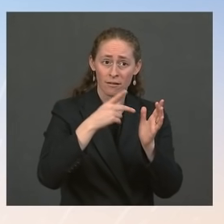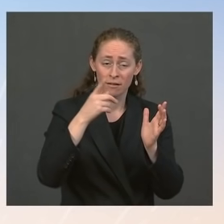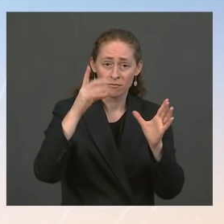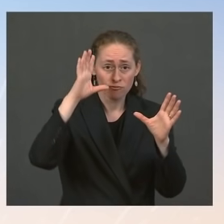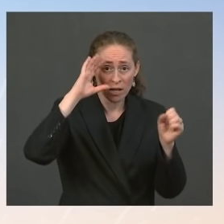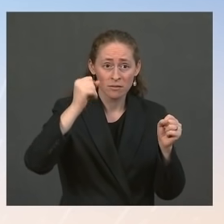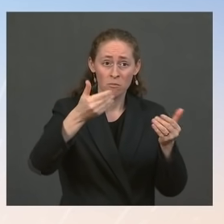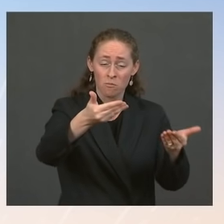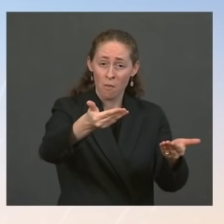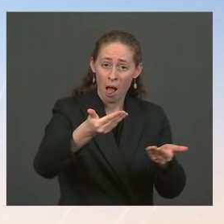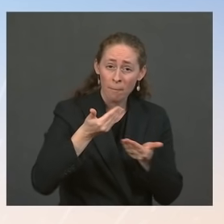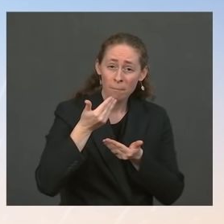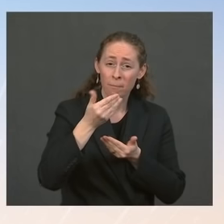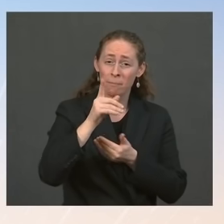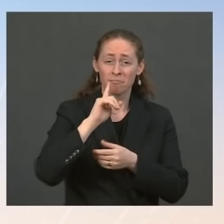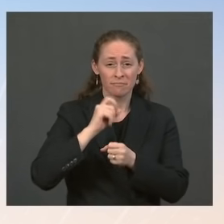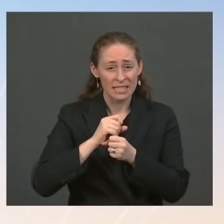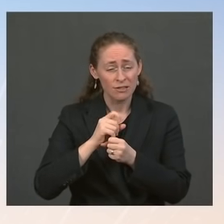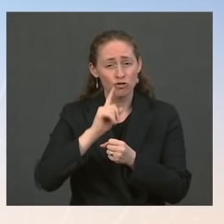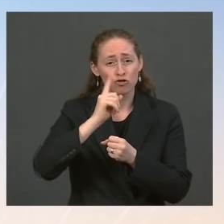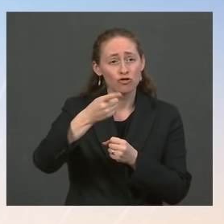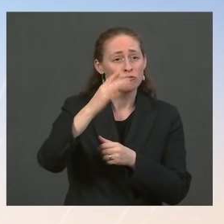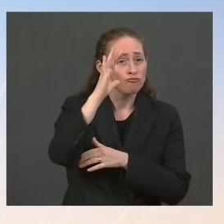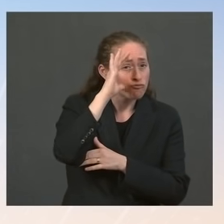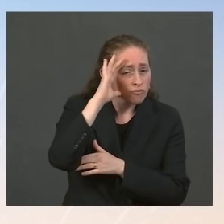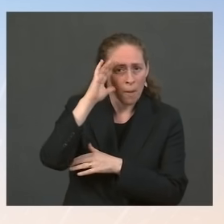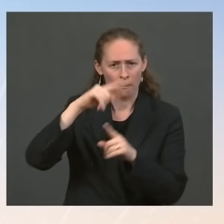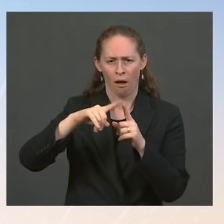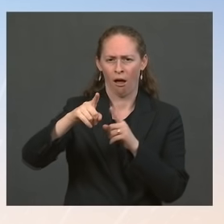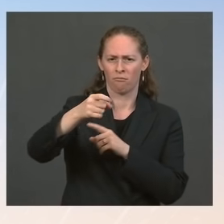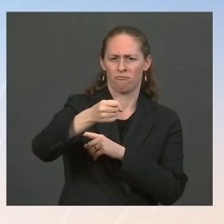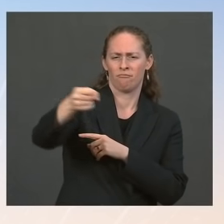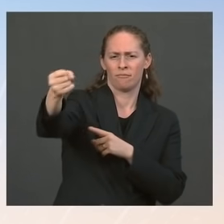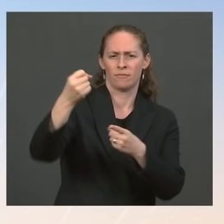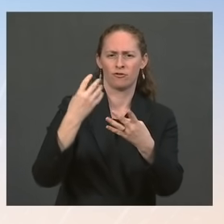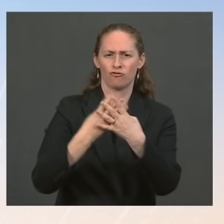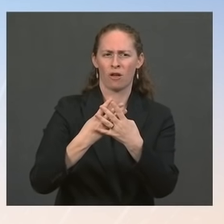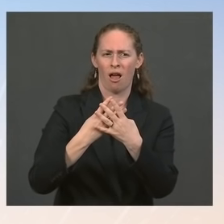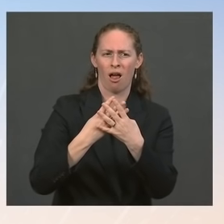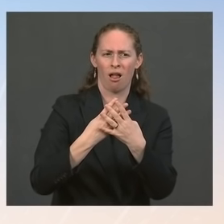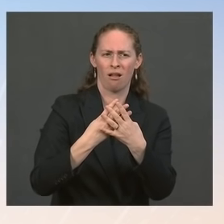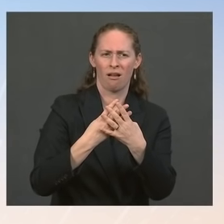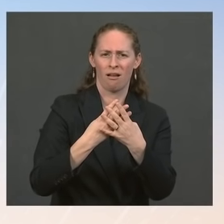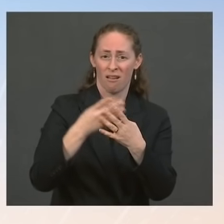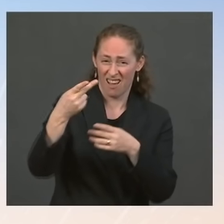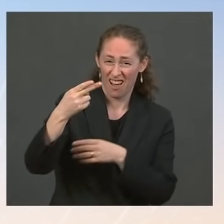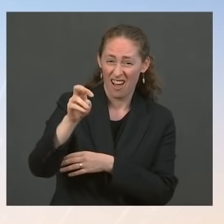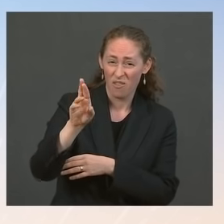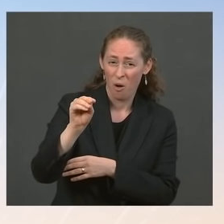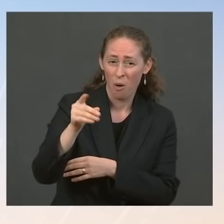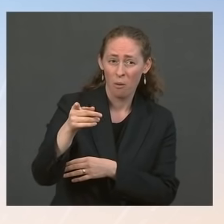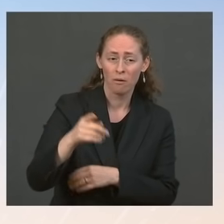Does the President also see Lieutenant Colonel Stuart Scheller as a hero? Ms. Psaki: I don't have all the details on these circumstances.